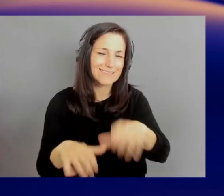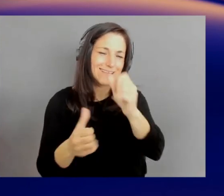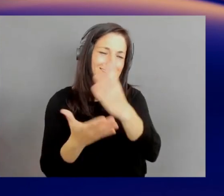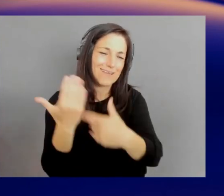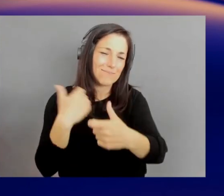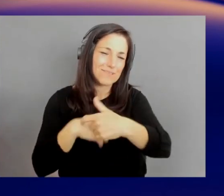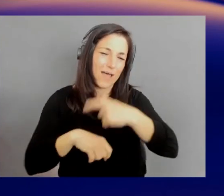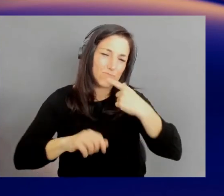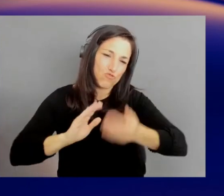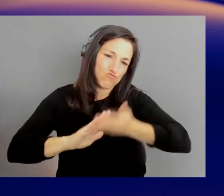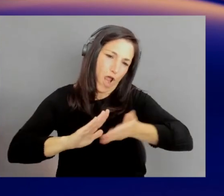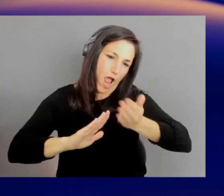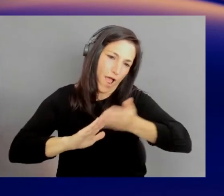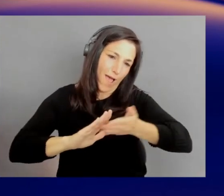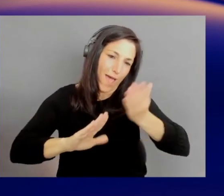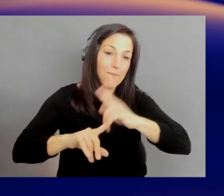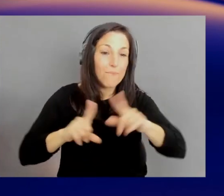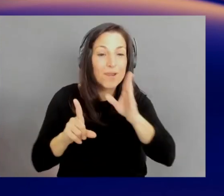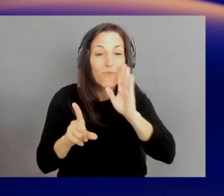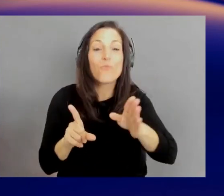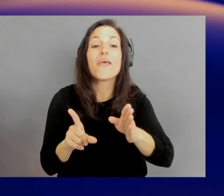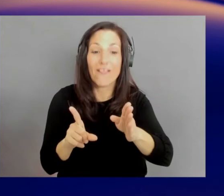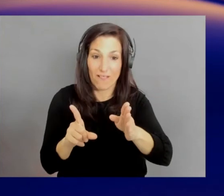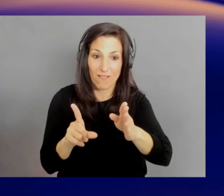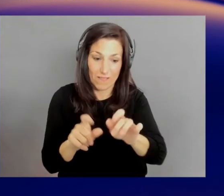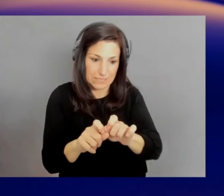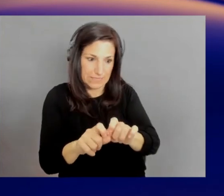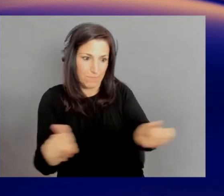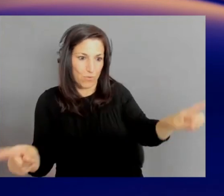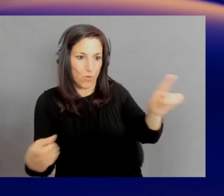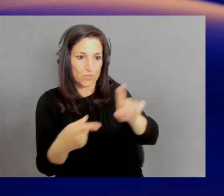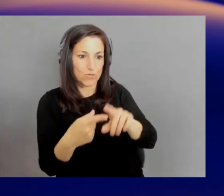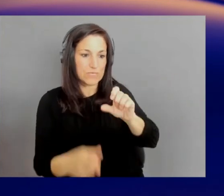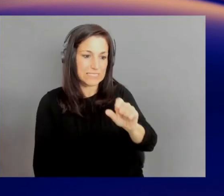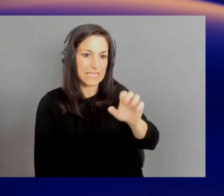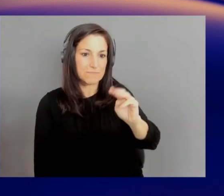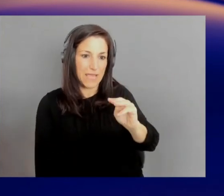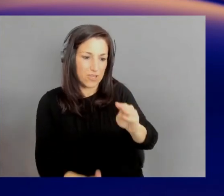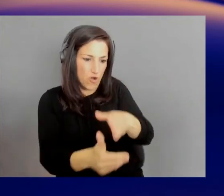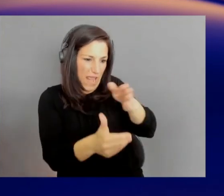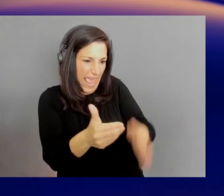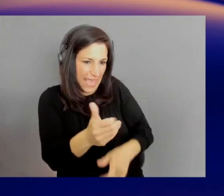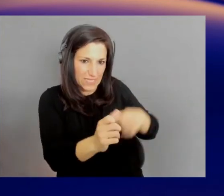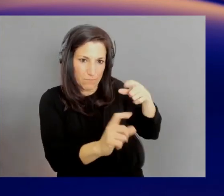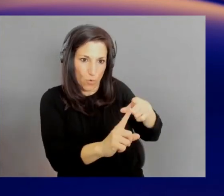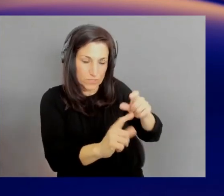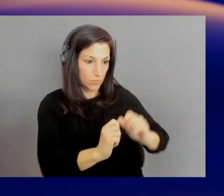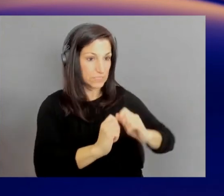but it will deploy to a SageMaker endpoint essentially. So that way it's up and available for prediction requests.